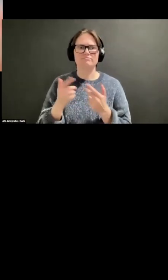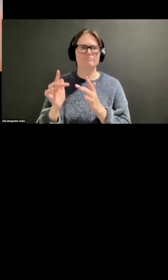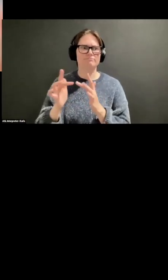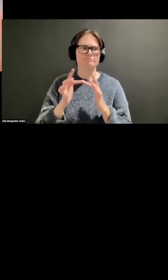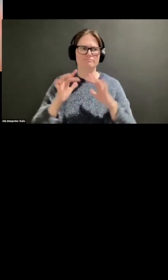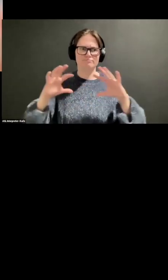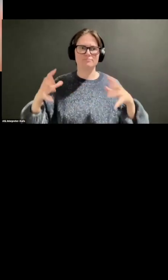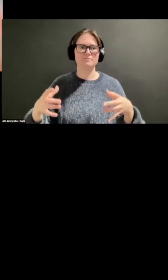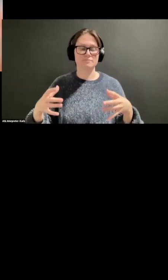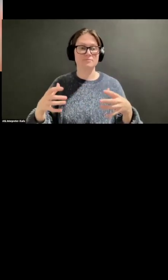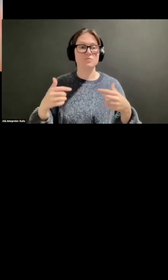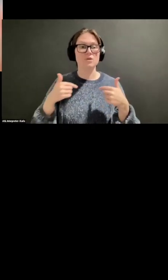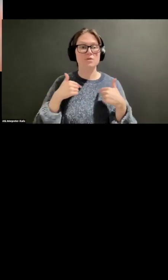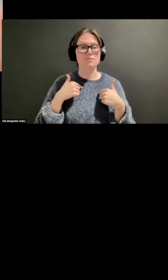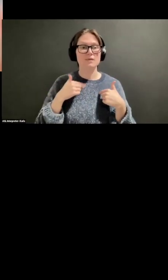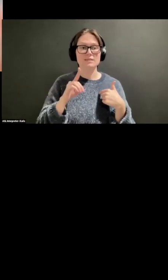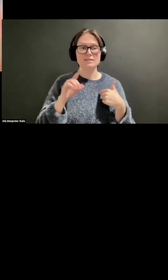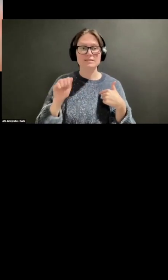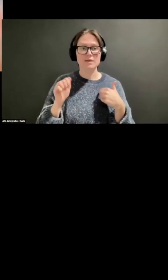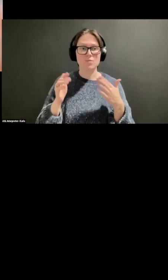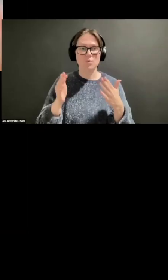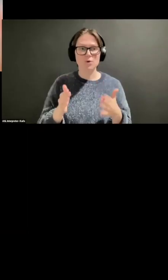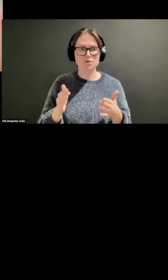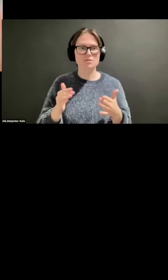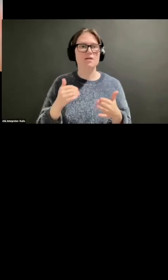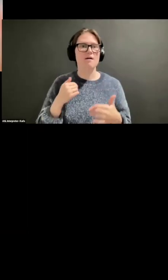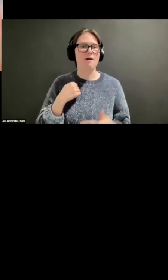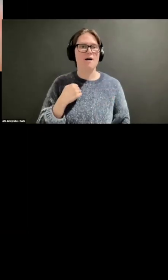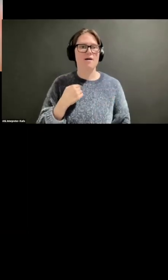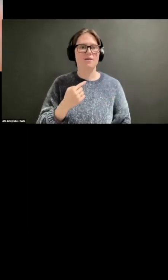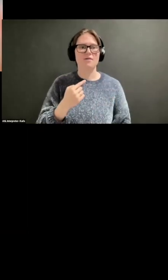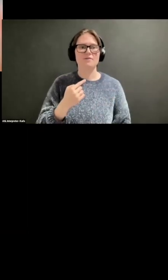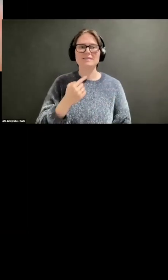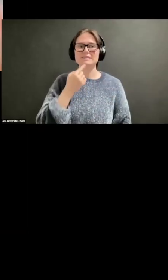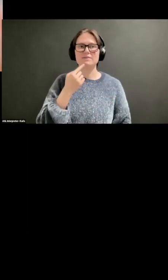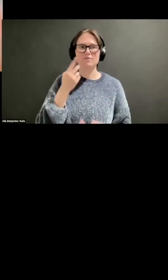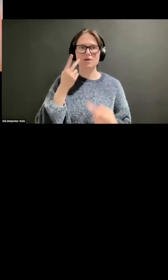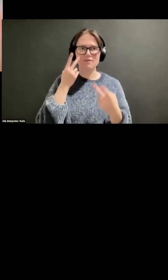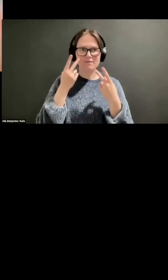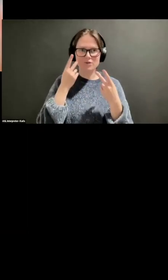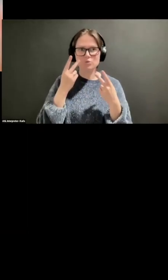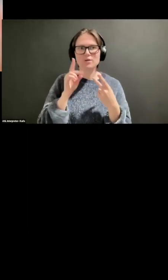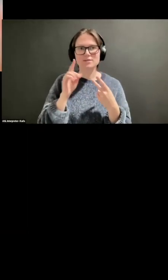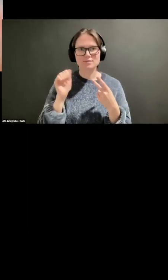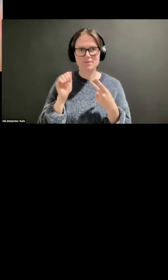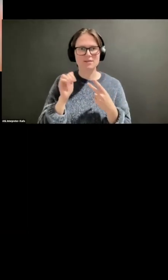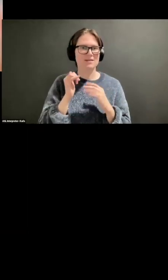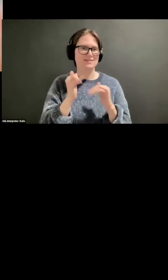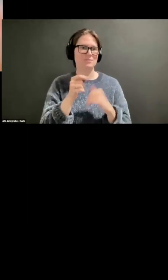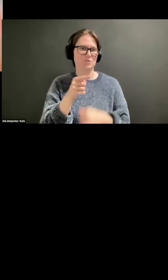person who has a very significant visual disability, same as yours, Kara, we have a lot and we are wheelchair